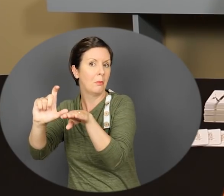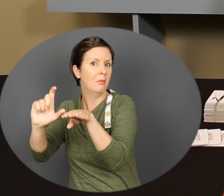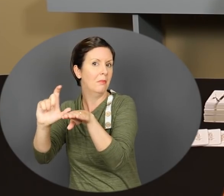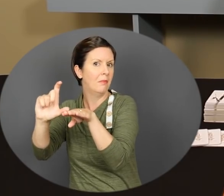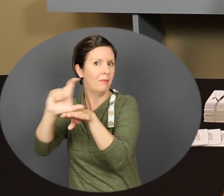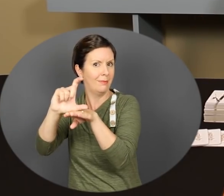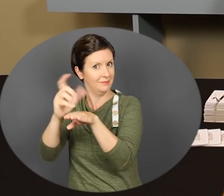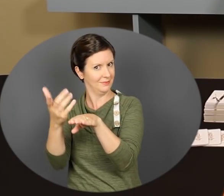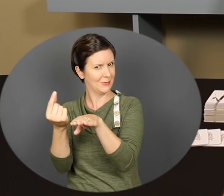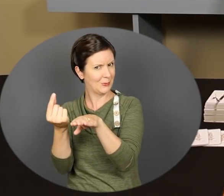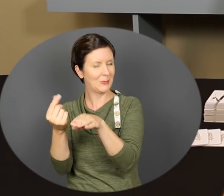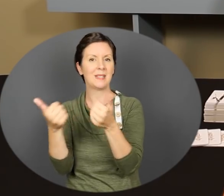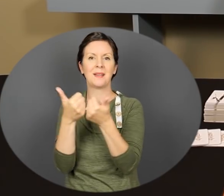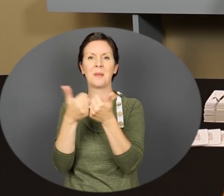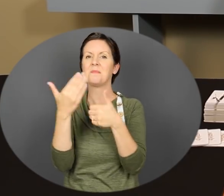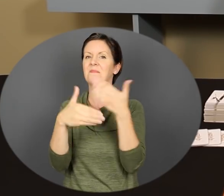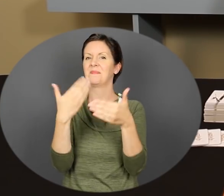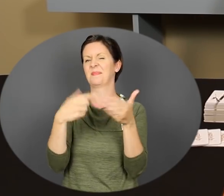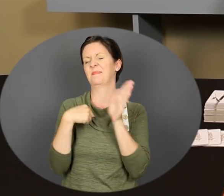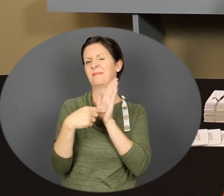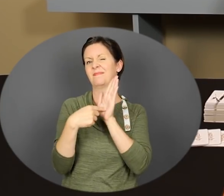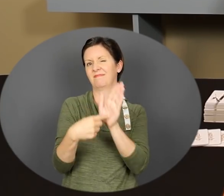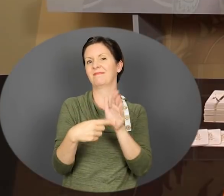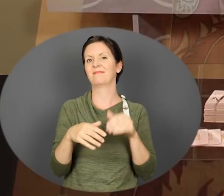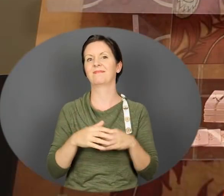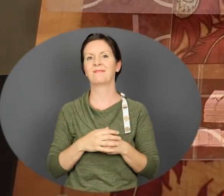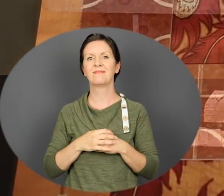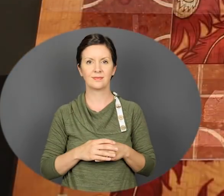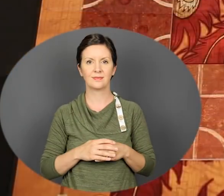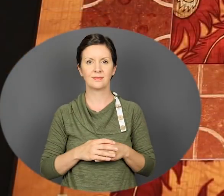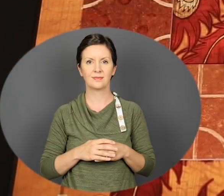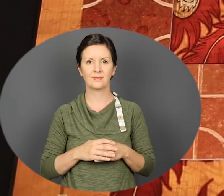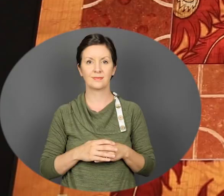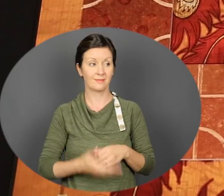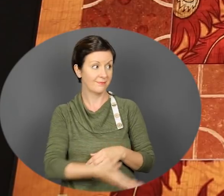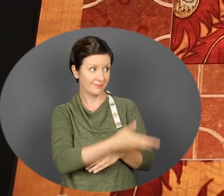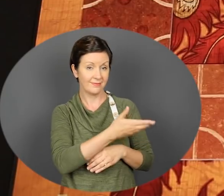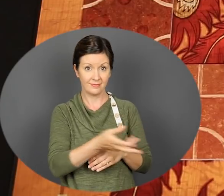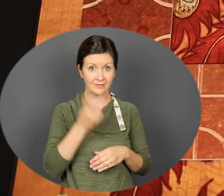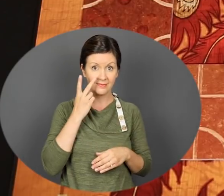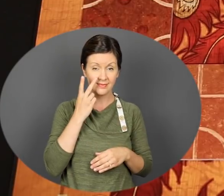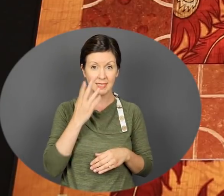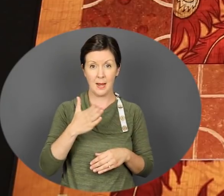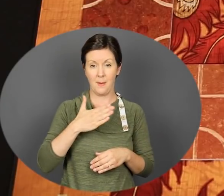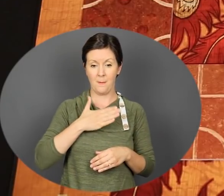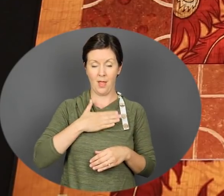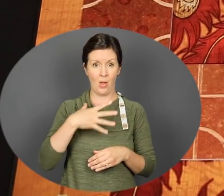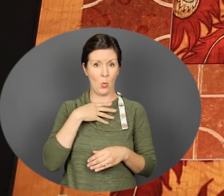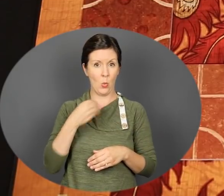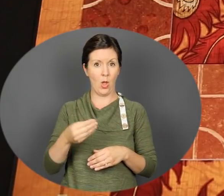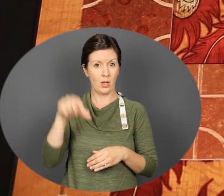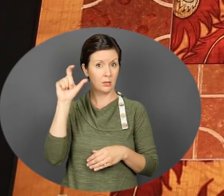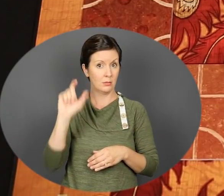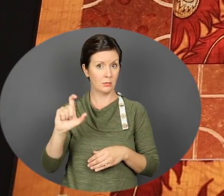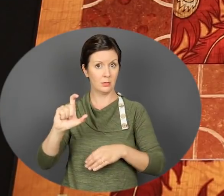the game forward a little bit and join me at the table and I’ll show you how that works. So here I am placing my tile and of course it connects up to the path that my